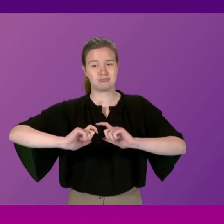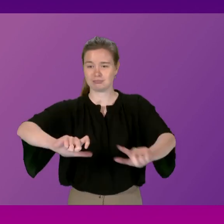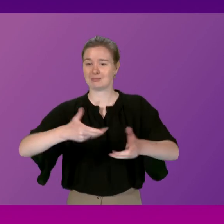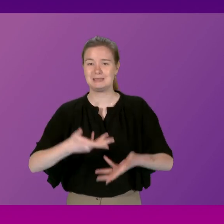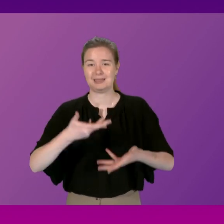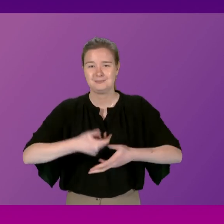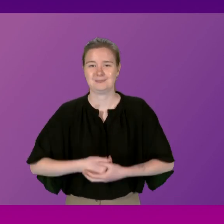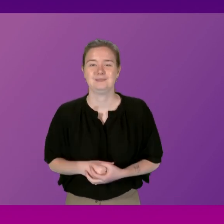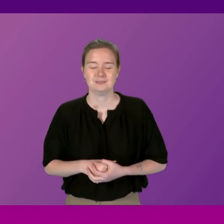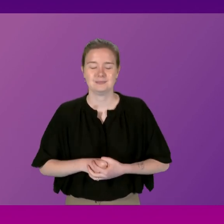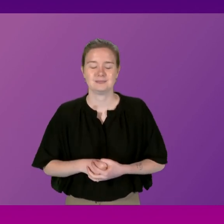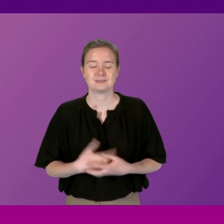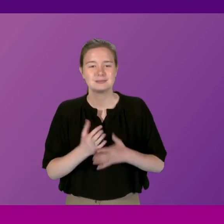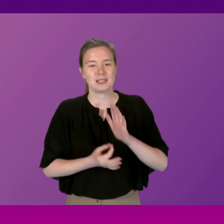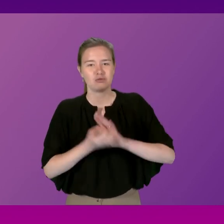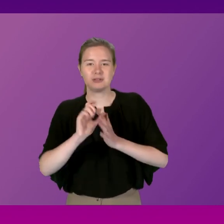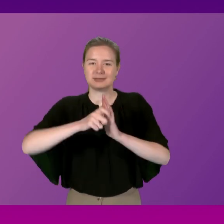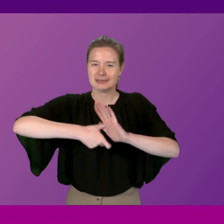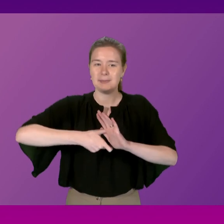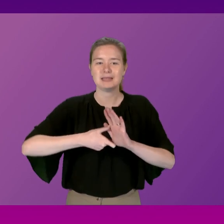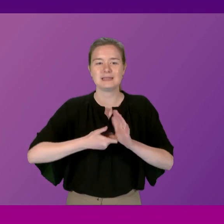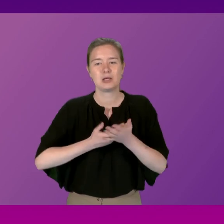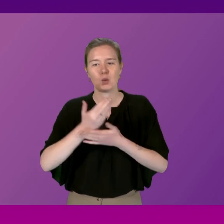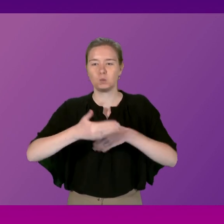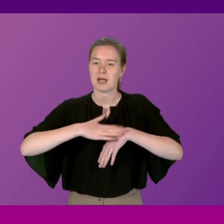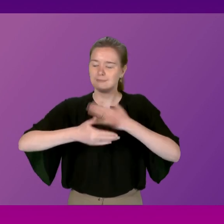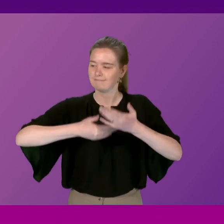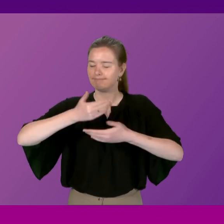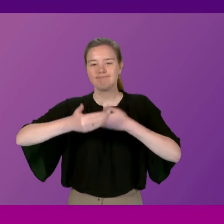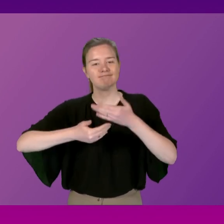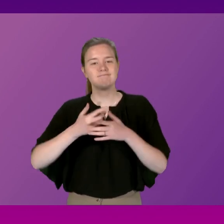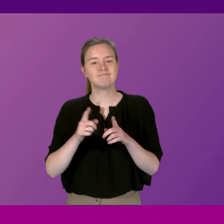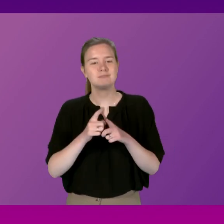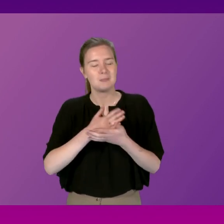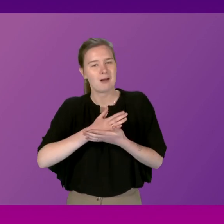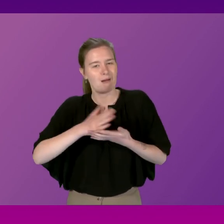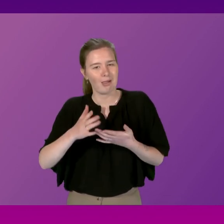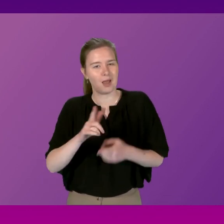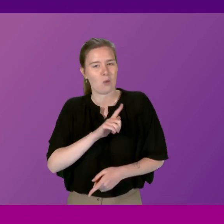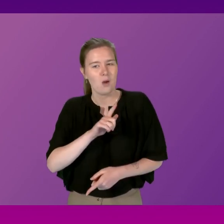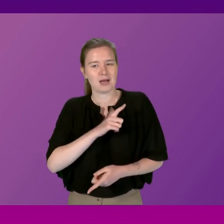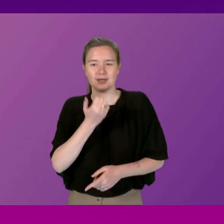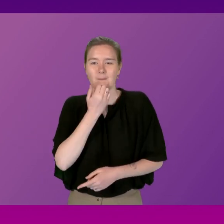The increase in disability as time goes by is all too clear in the numbers.